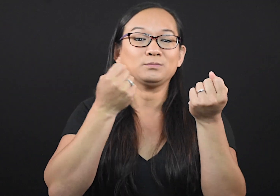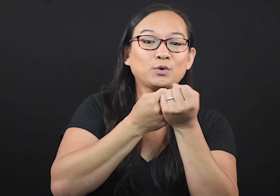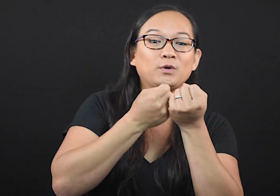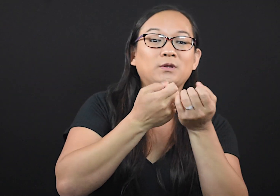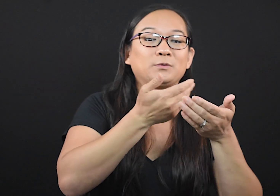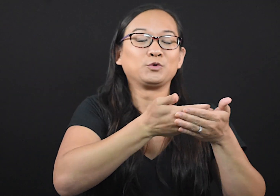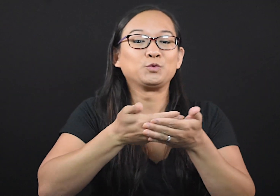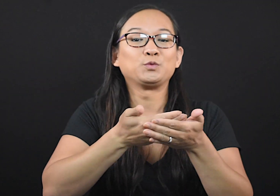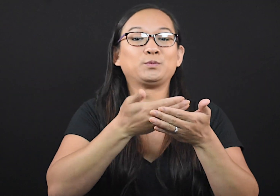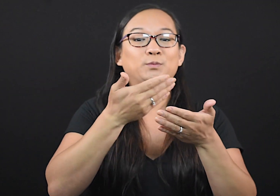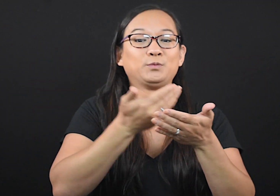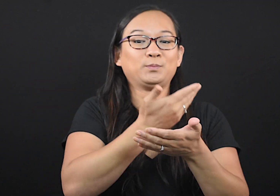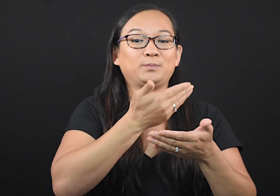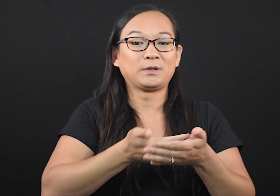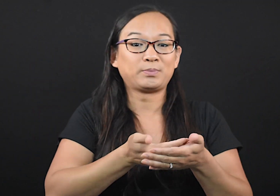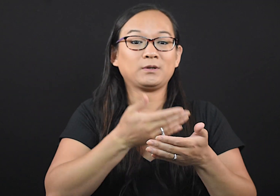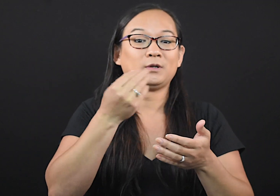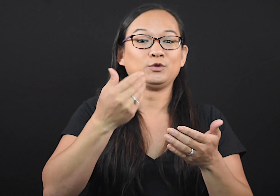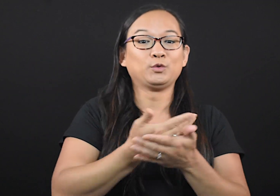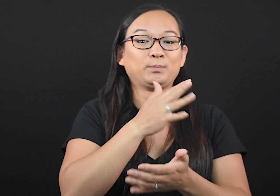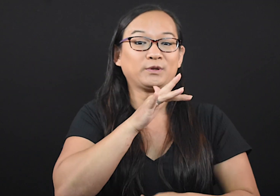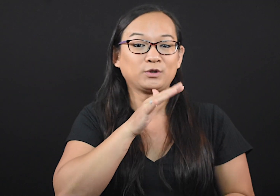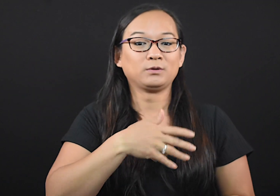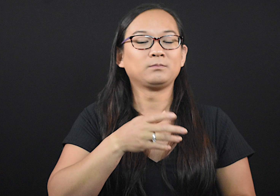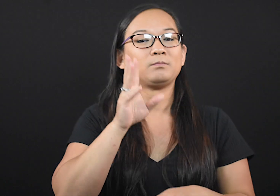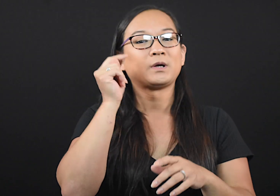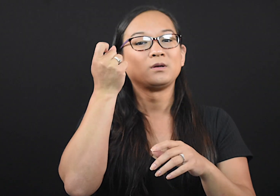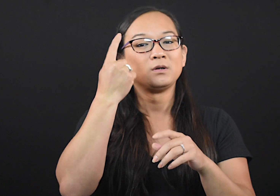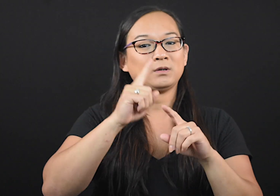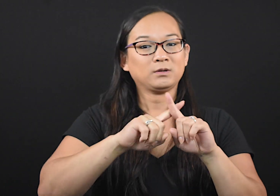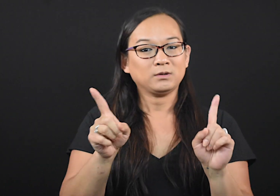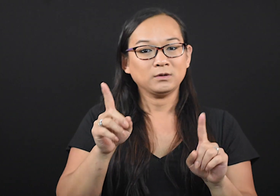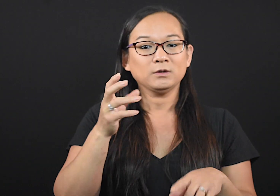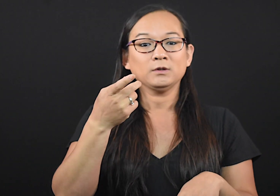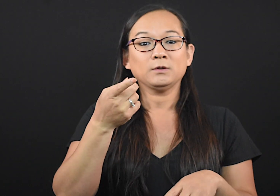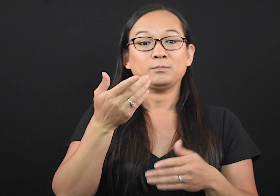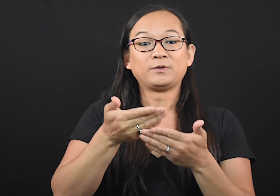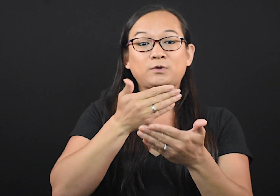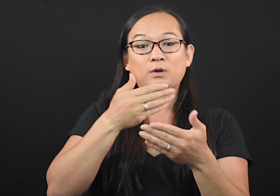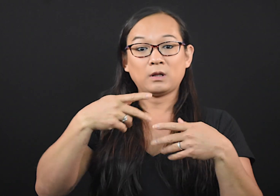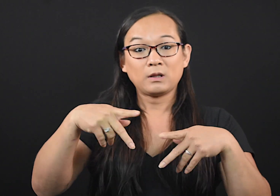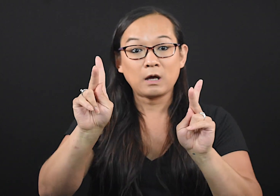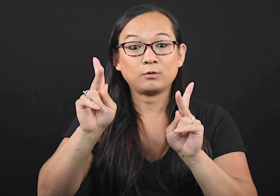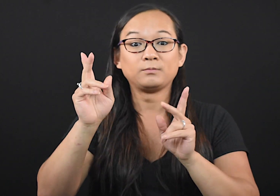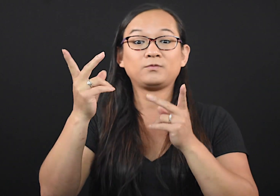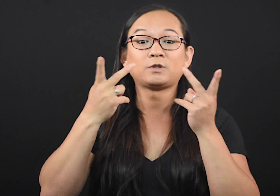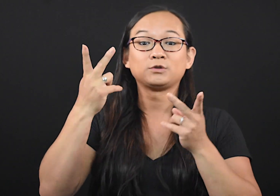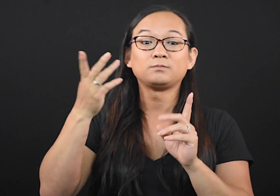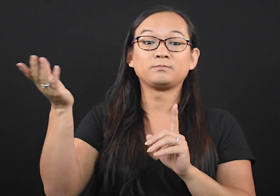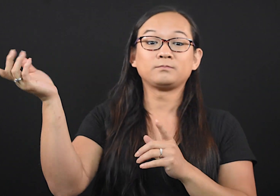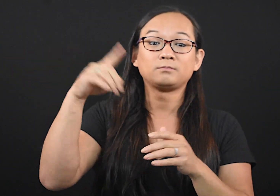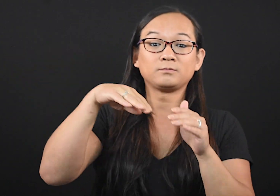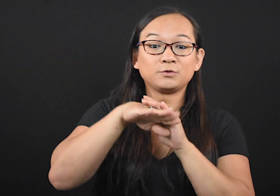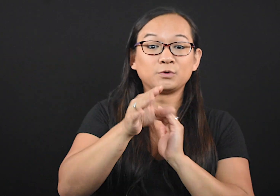celebrate and support the baby and new mother. However, before allowing or inviting visitors